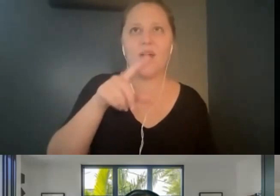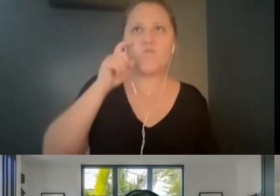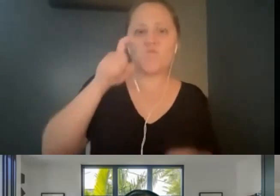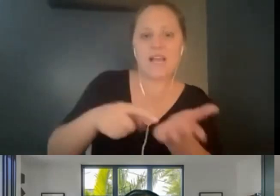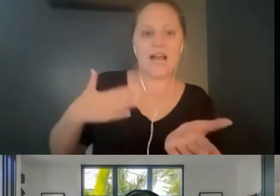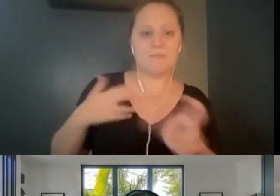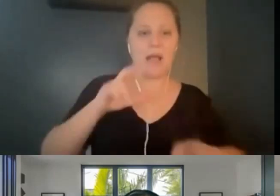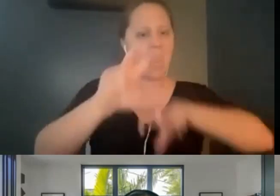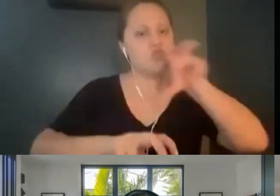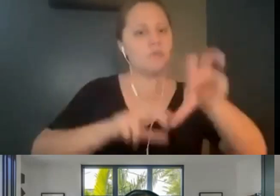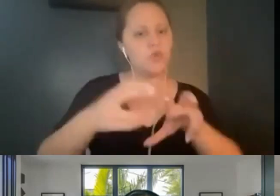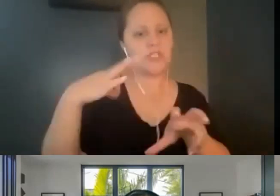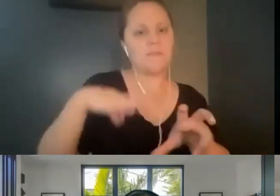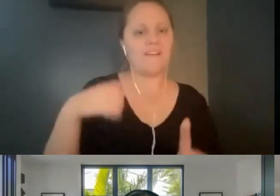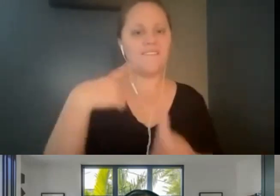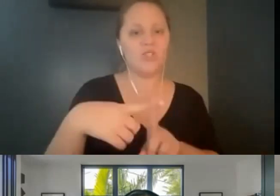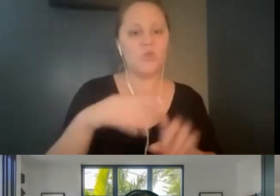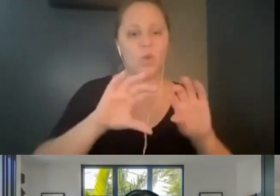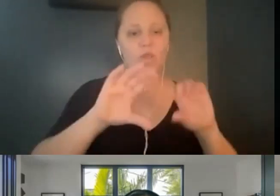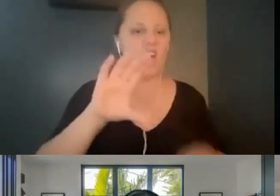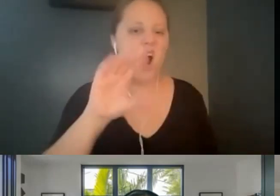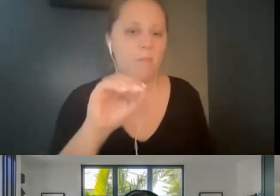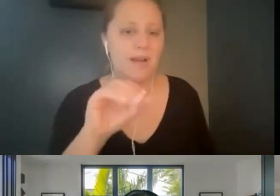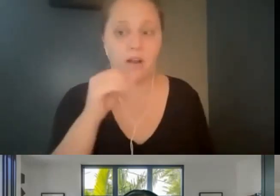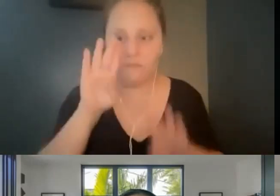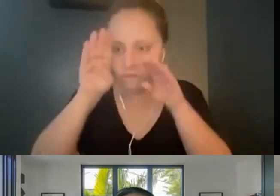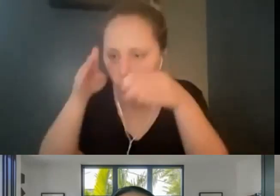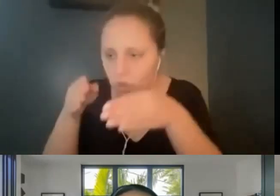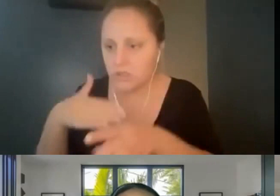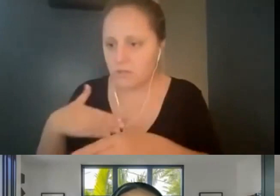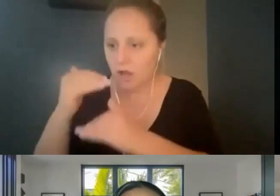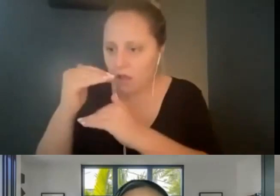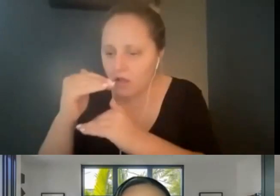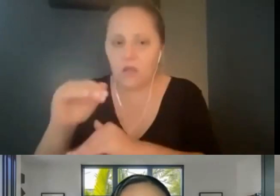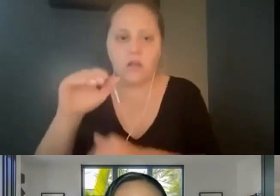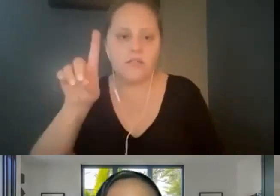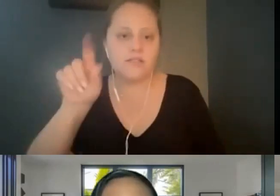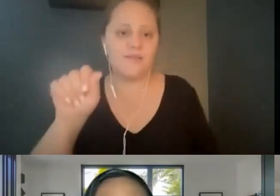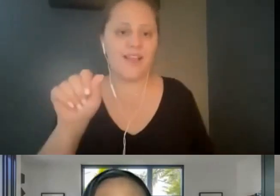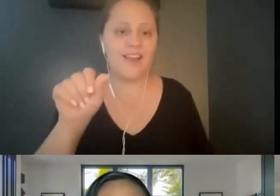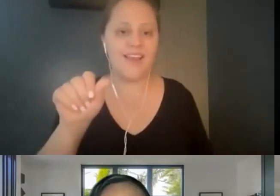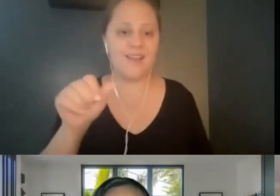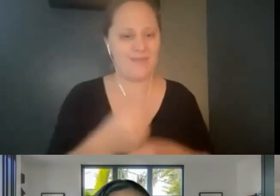focusing on your disability that makes you feel as though you have a seat at the table.